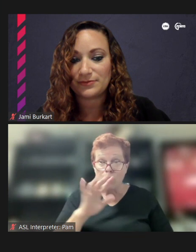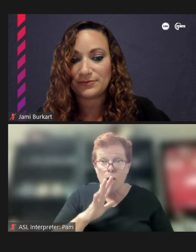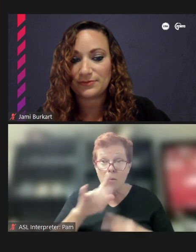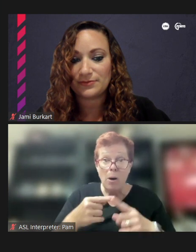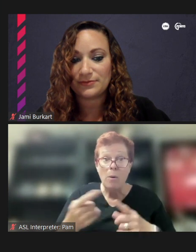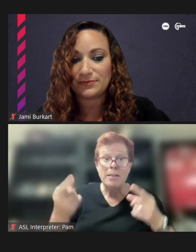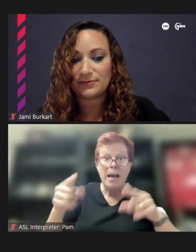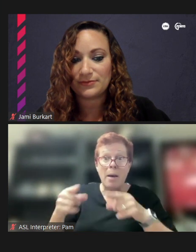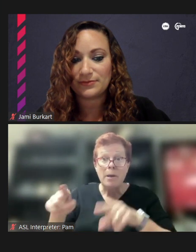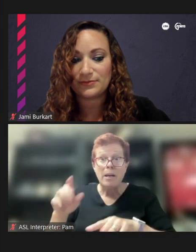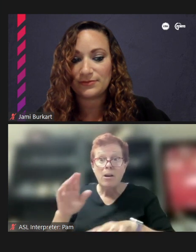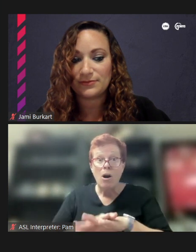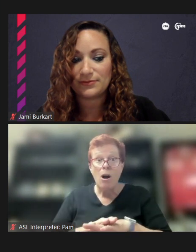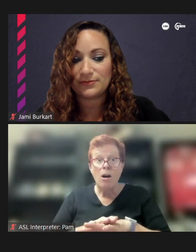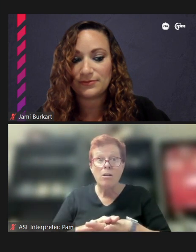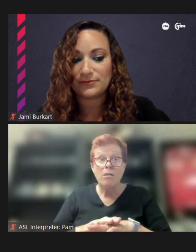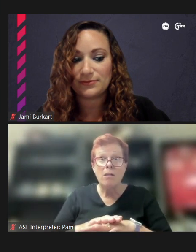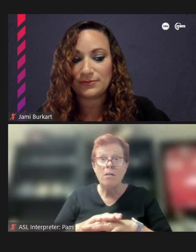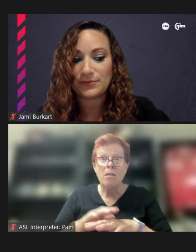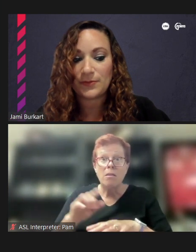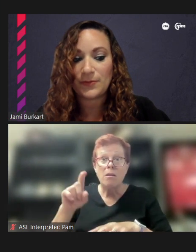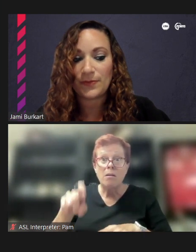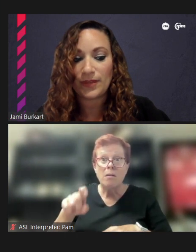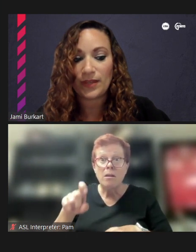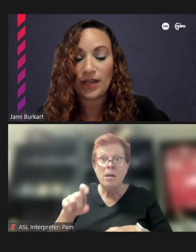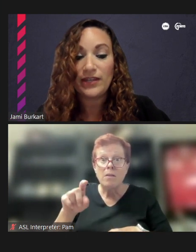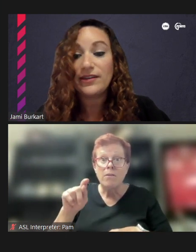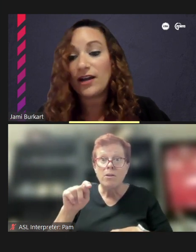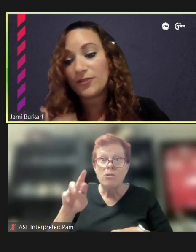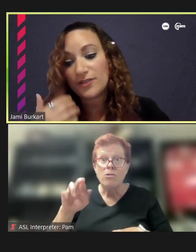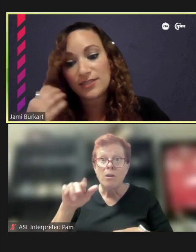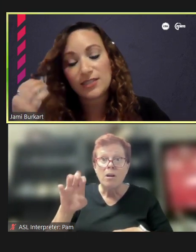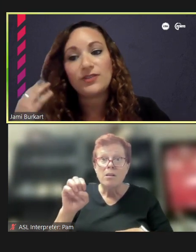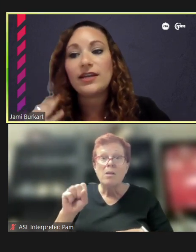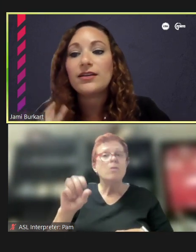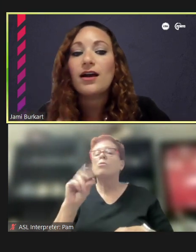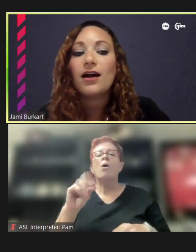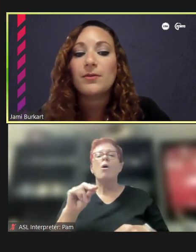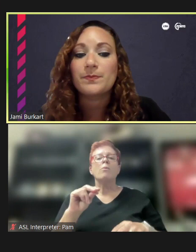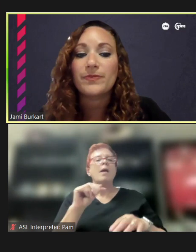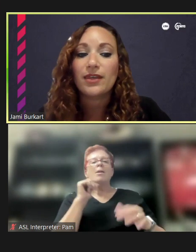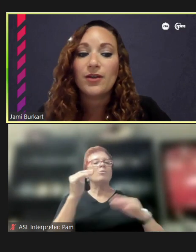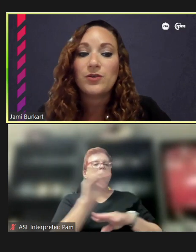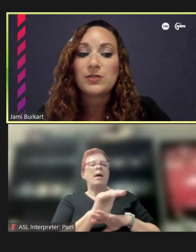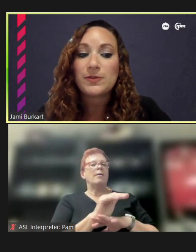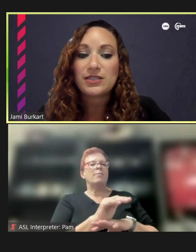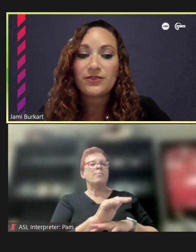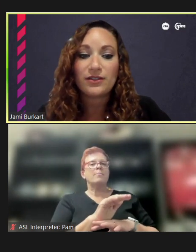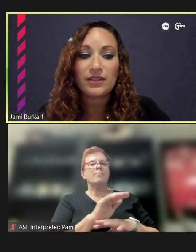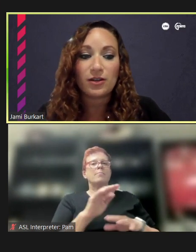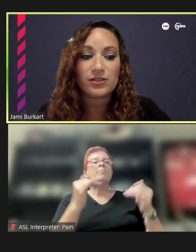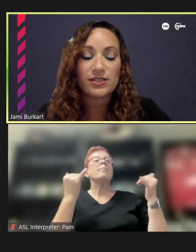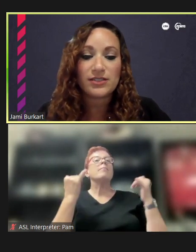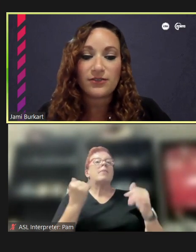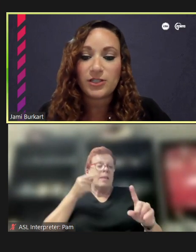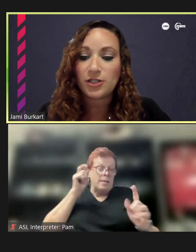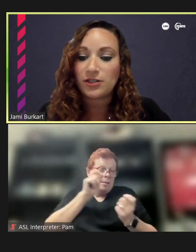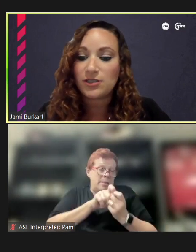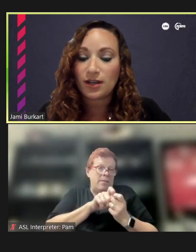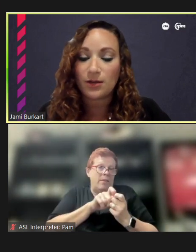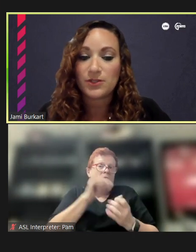underneath the tracks as well, Jami? Not for this evening, specifically the Artistic Features --